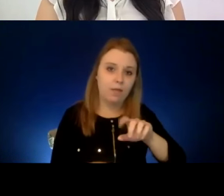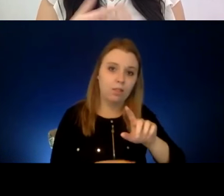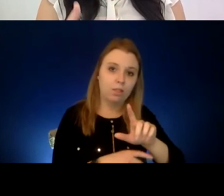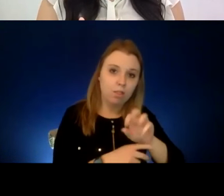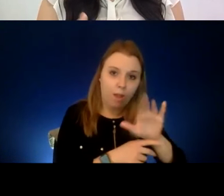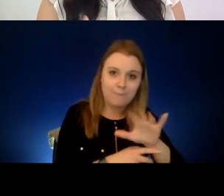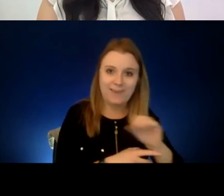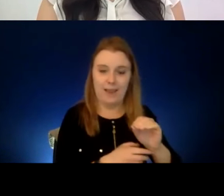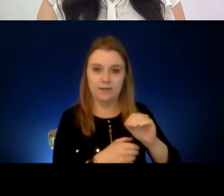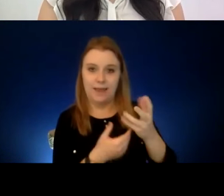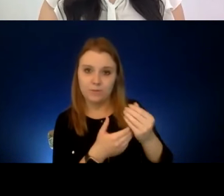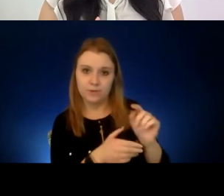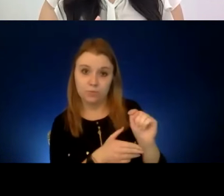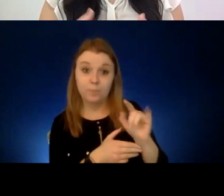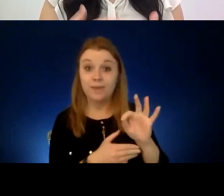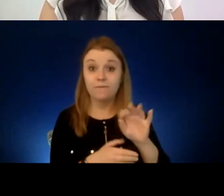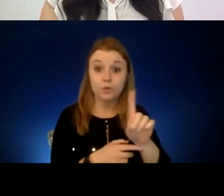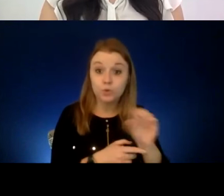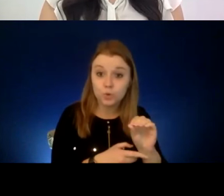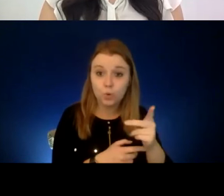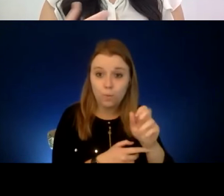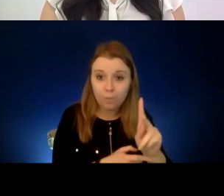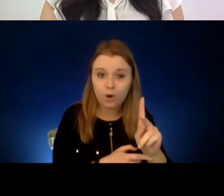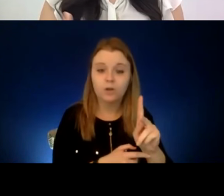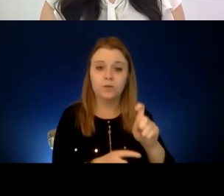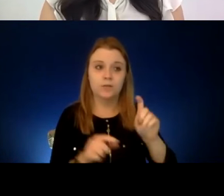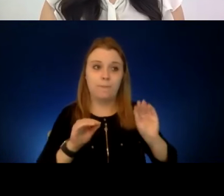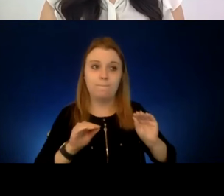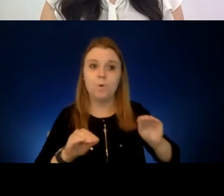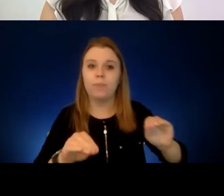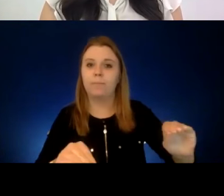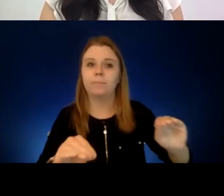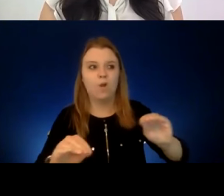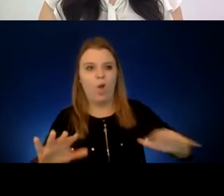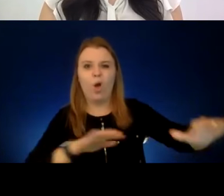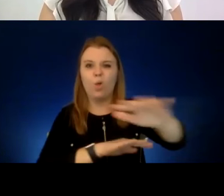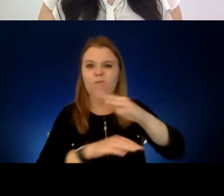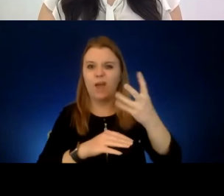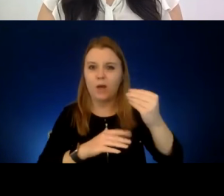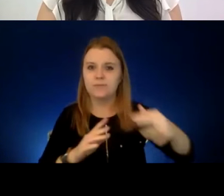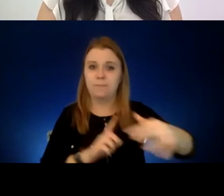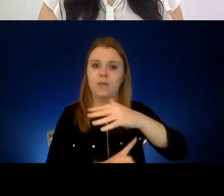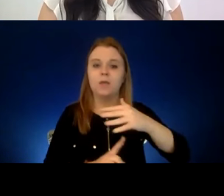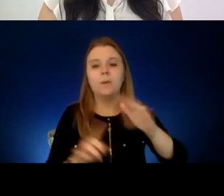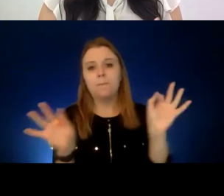If you're a zoo or a park, you need to place it through your outdoor space and it should be shaded to protect them from the sun.